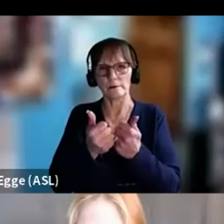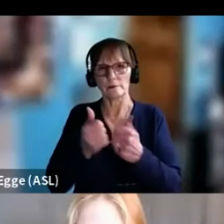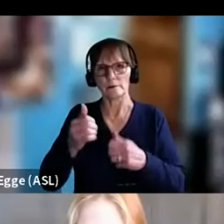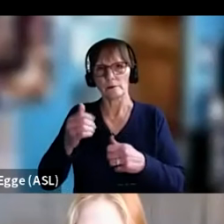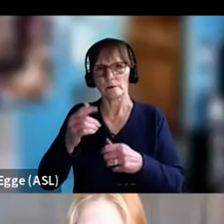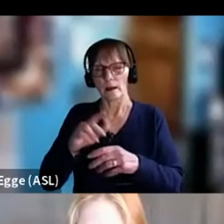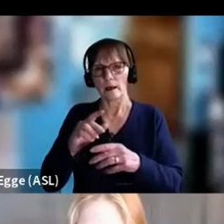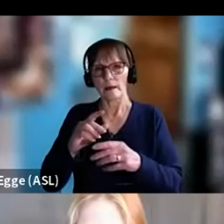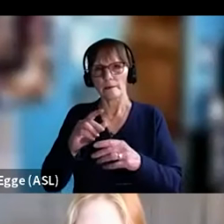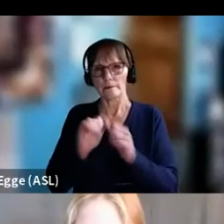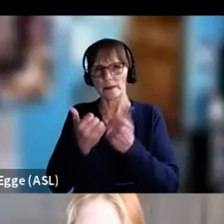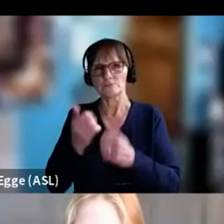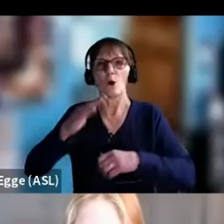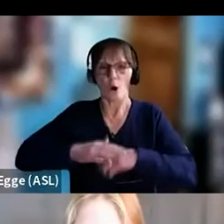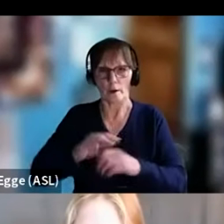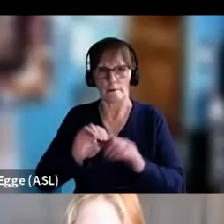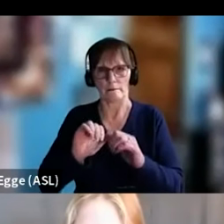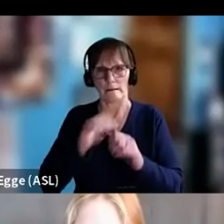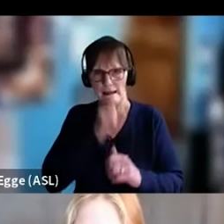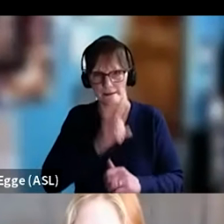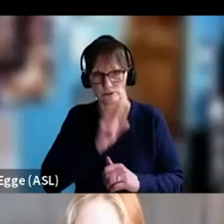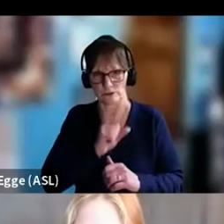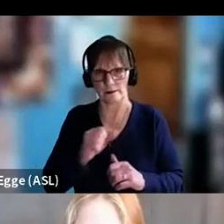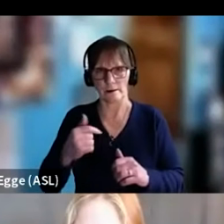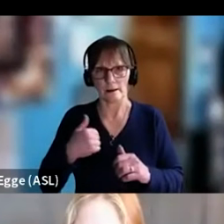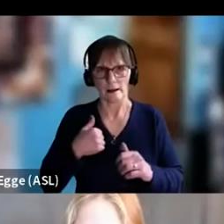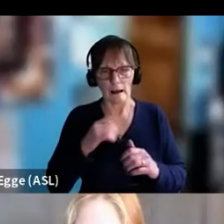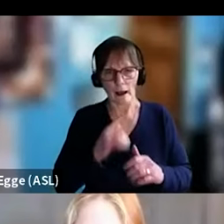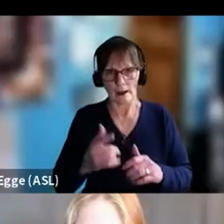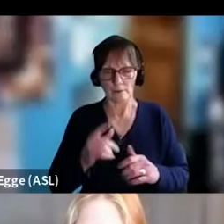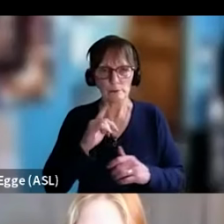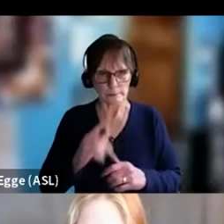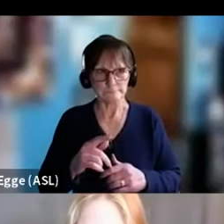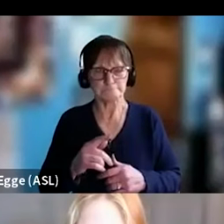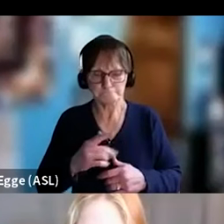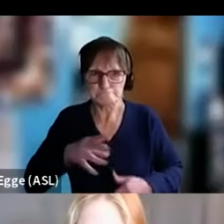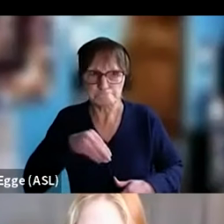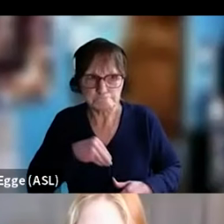And you know, like I very much leaned into that, into that partnership